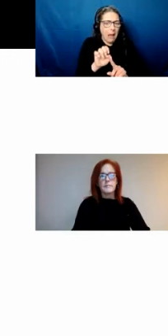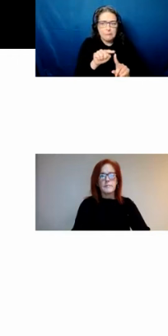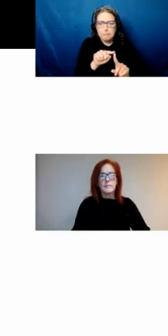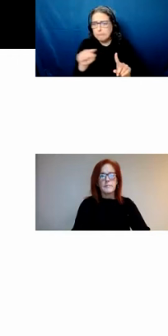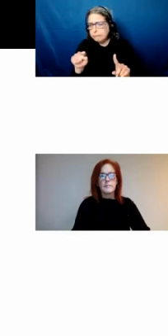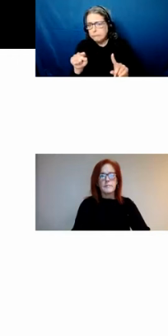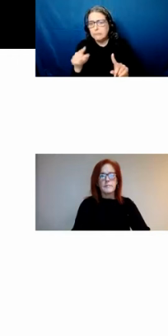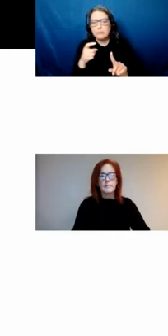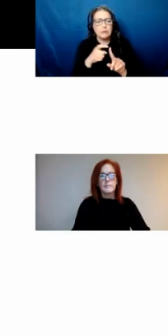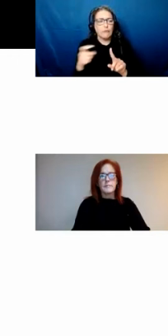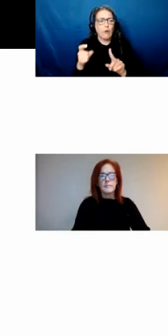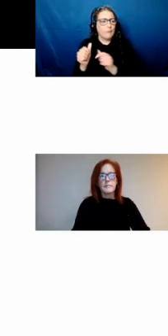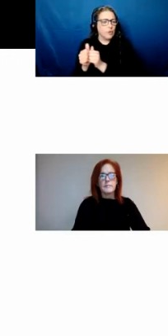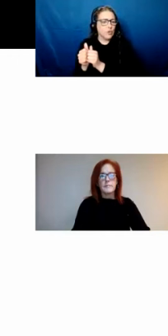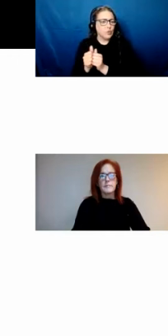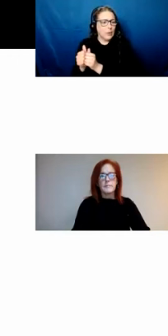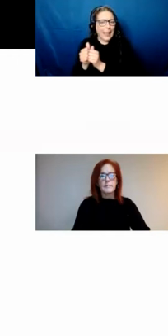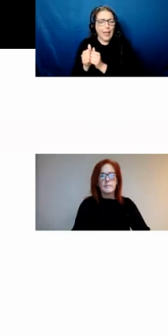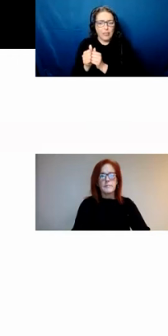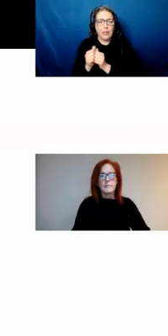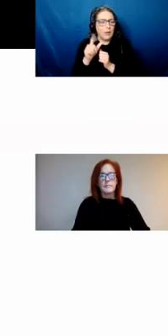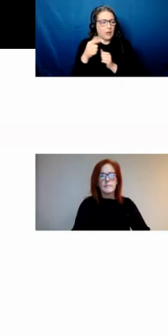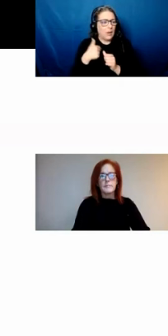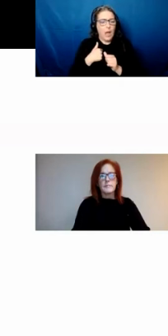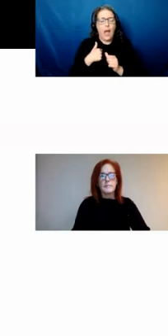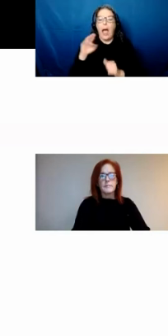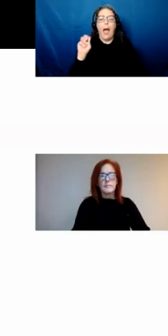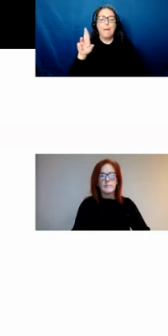It's basically the database that helps us keep track of who we're serving, what we're doing and gives us all of our data, and then rapid rehousing which gets people who are literally homeless into housing and provides rental assistance and services.